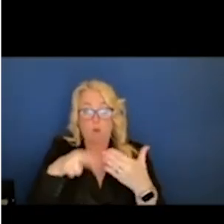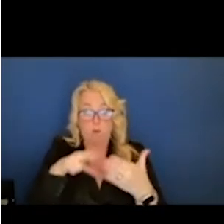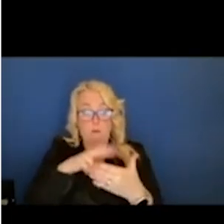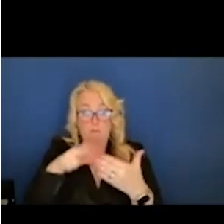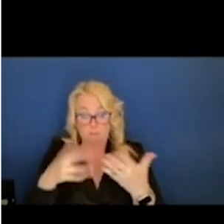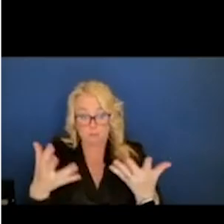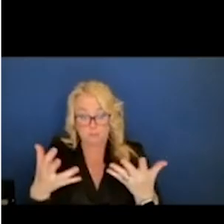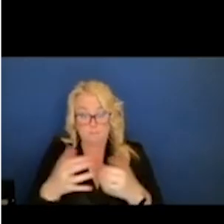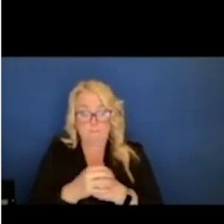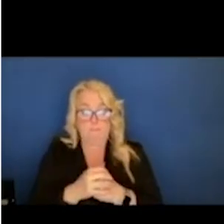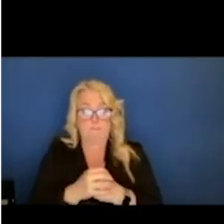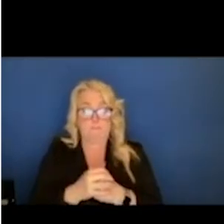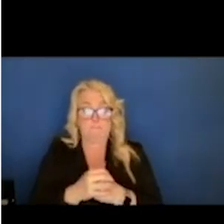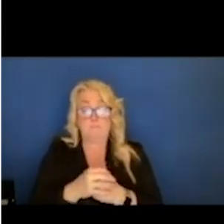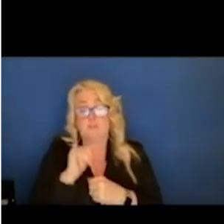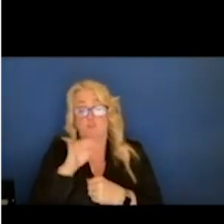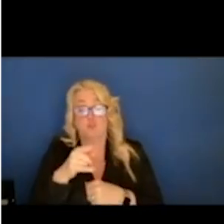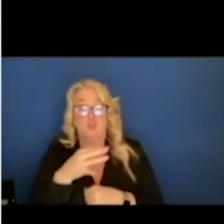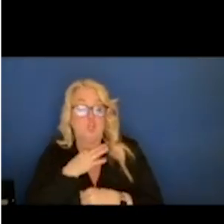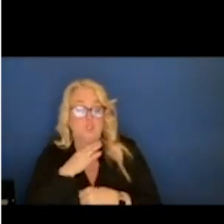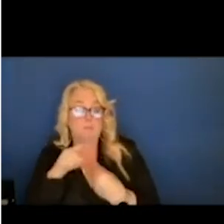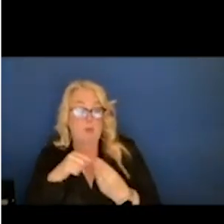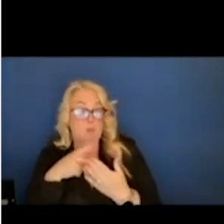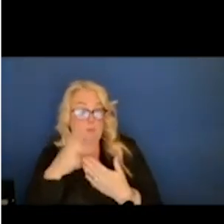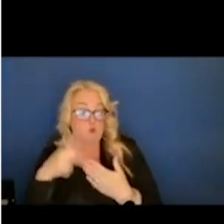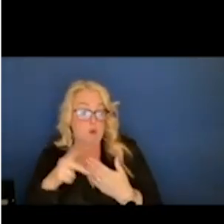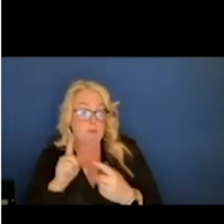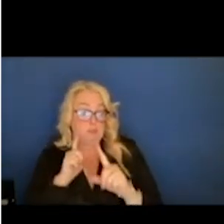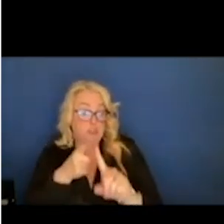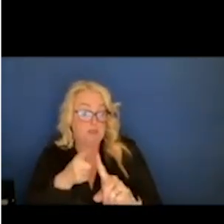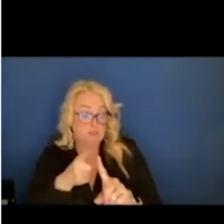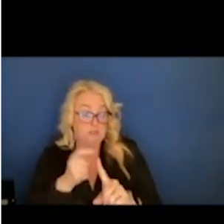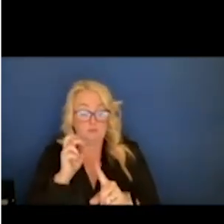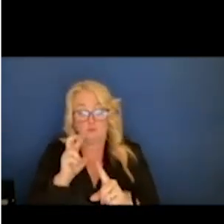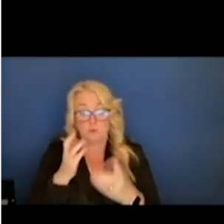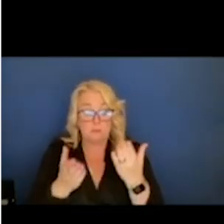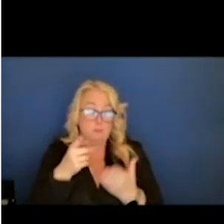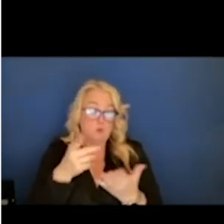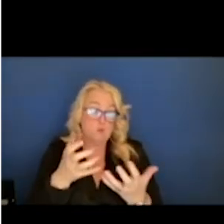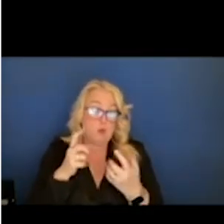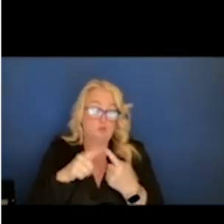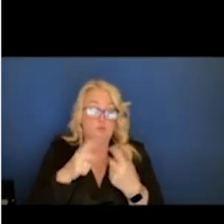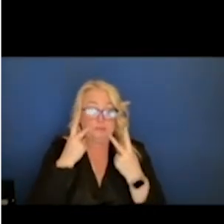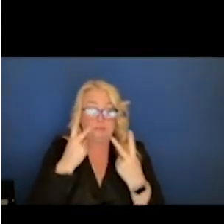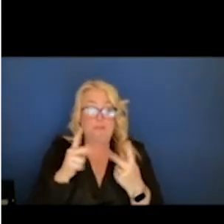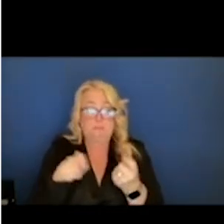Whether you're curious about program objectives or want to check out specific project results,